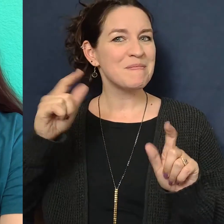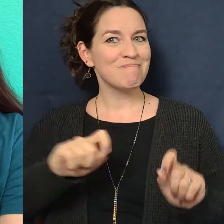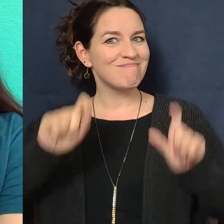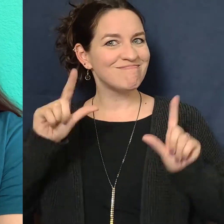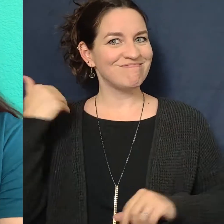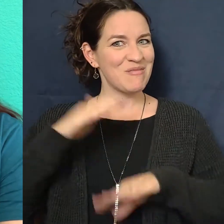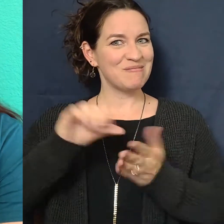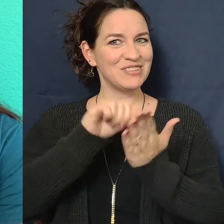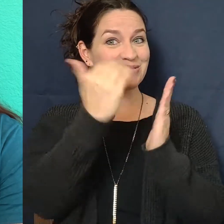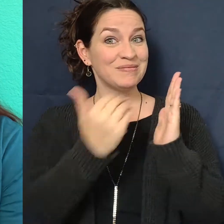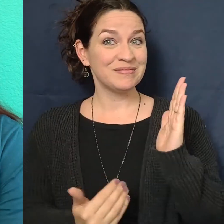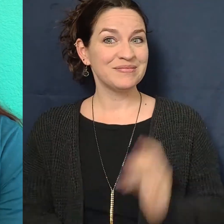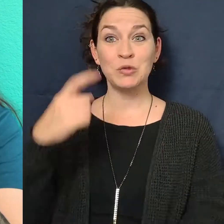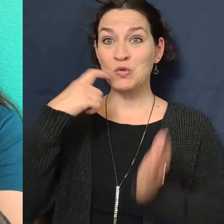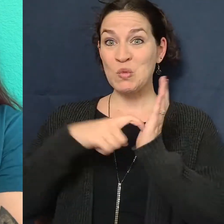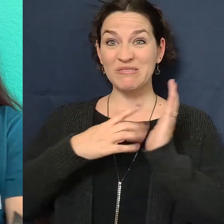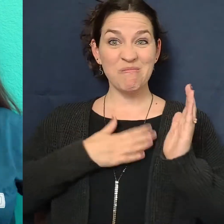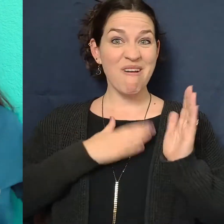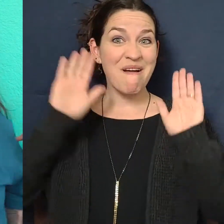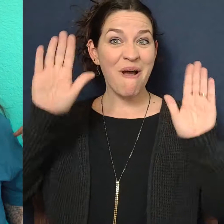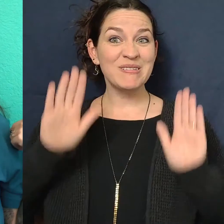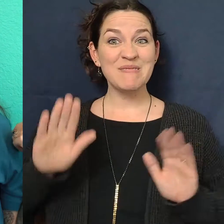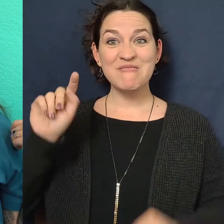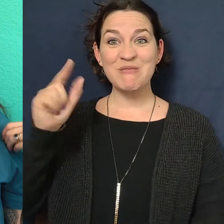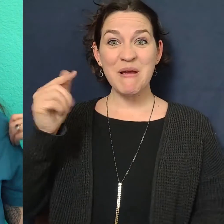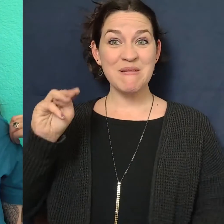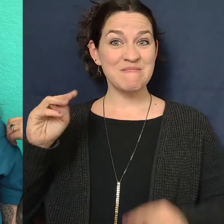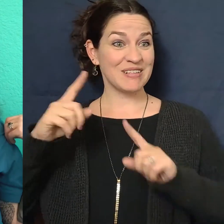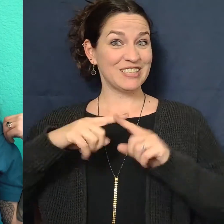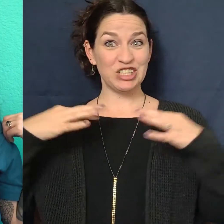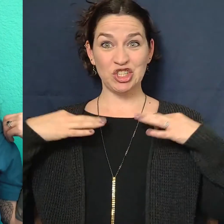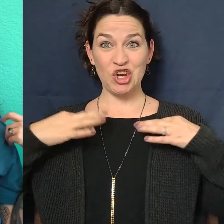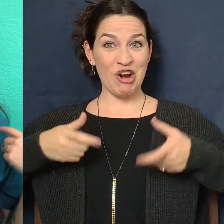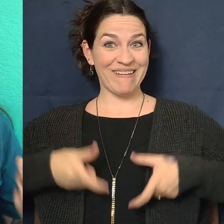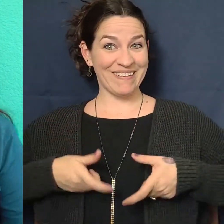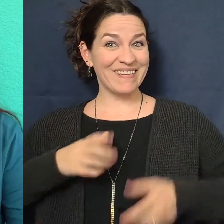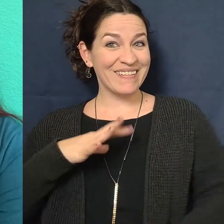Bites Live on our Instagram page as well. In case you didn't notice, I'm here rocking my awesome Gracious Mind t-shirt, which you can find on our